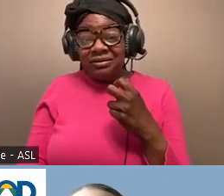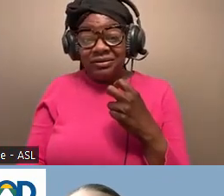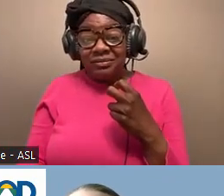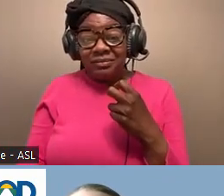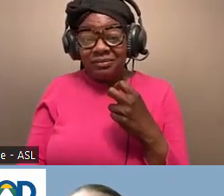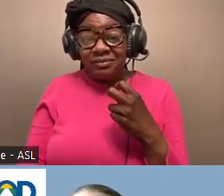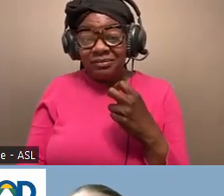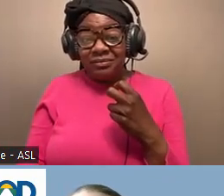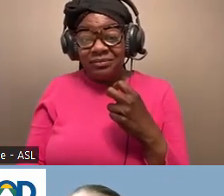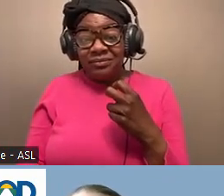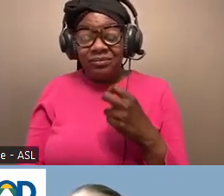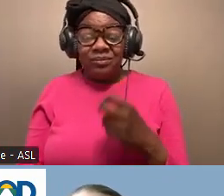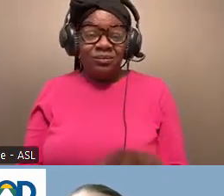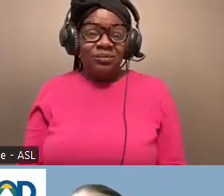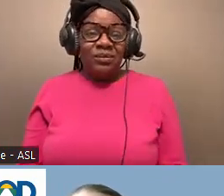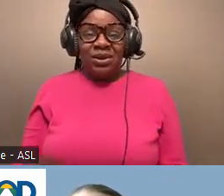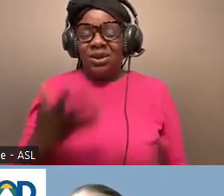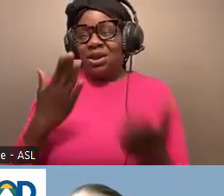this might be one we want to talk about offline. Sure.